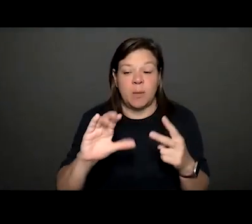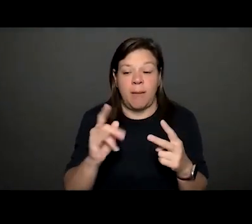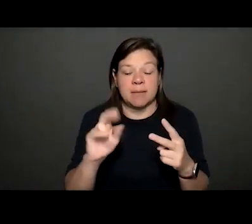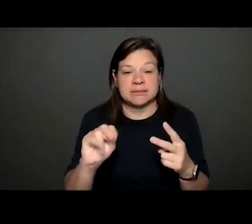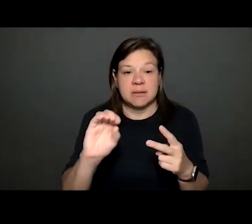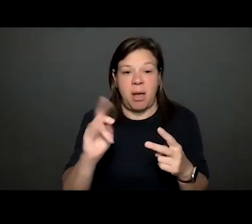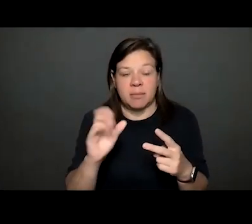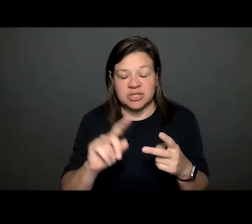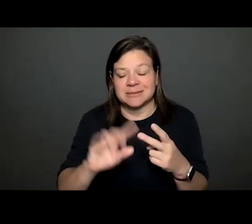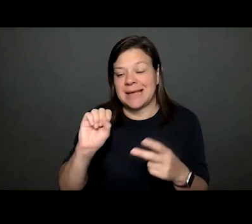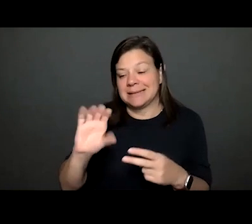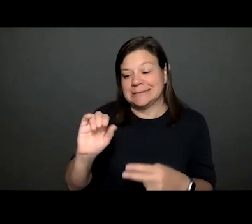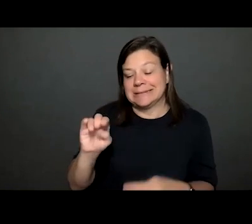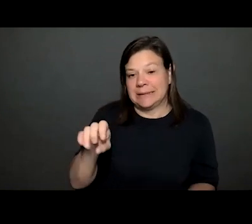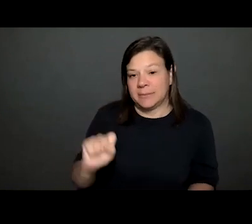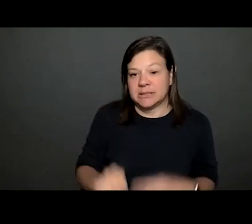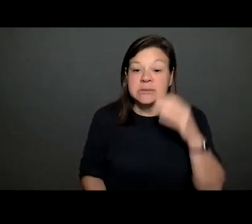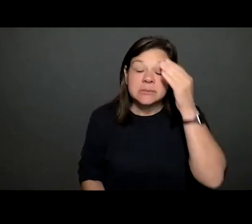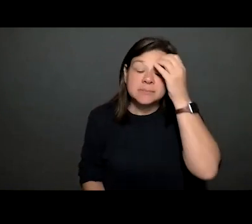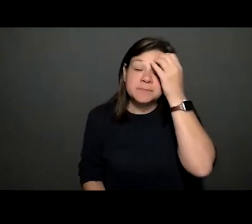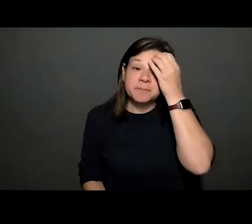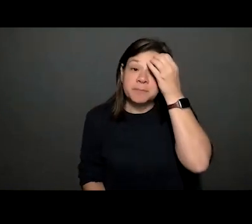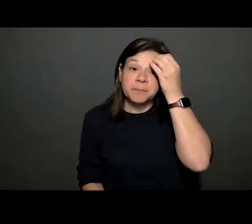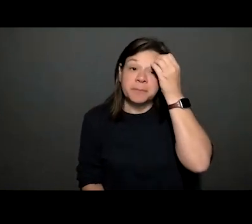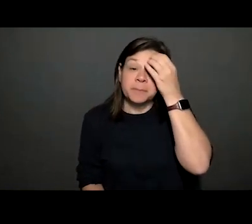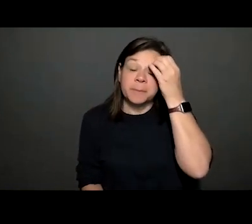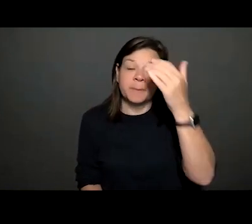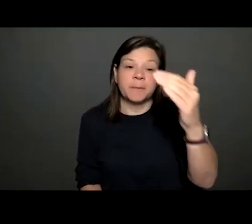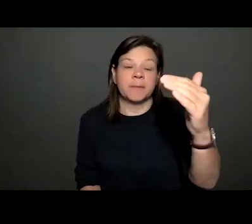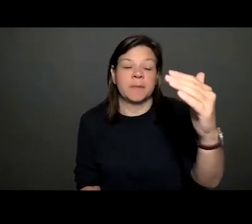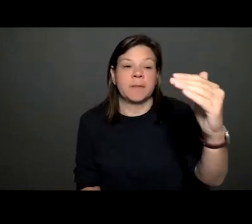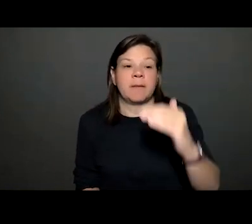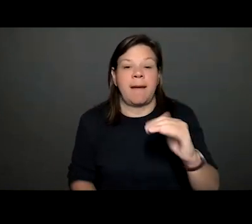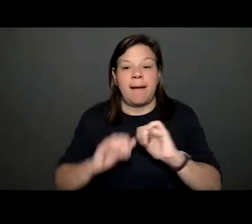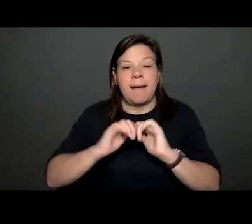WE WENT OVER HOW YOU CAN GRAB AND FILTER CRM OBJECT